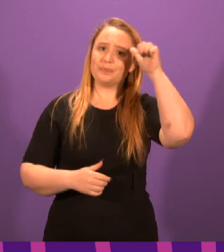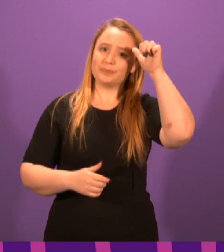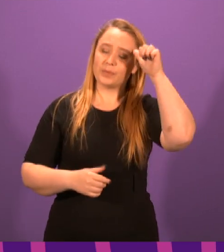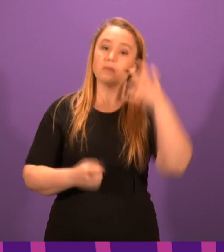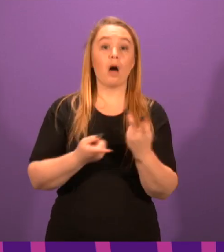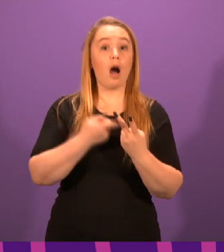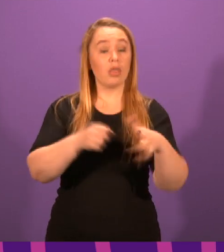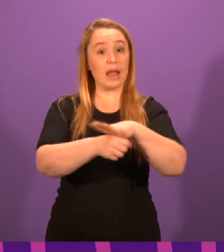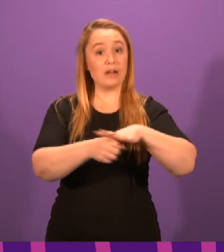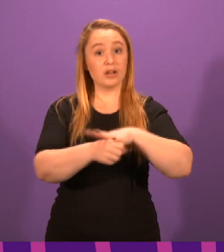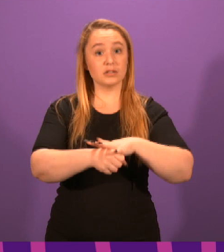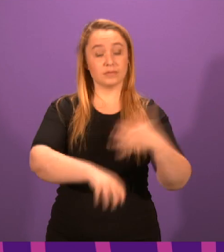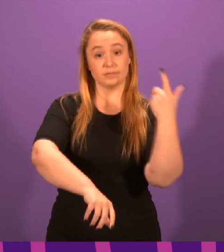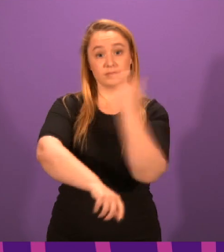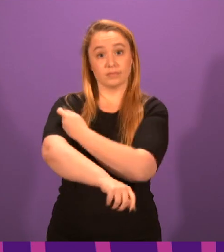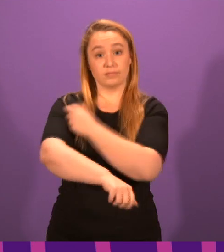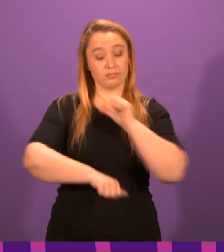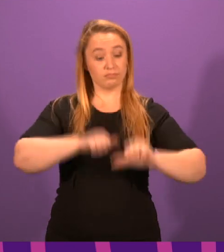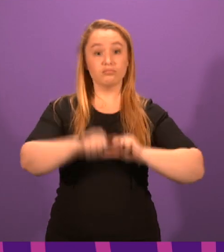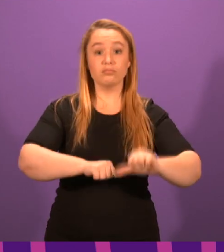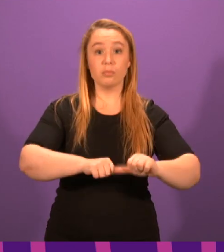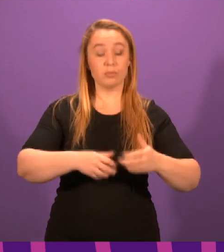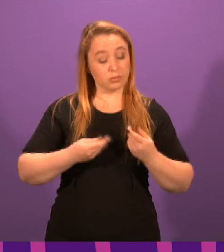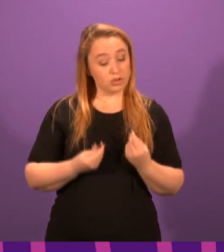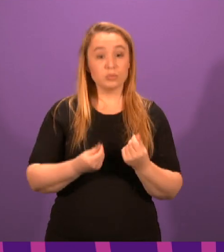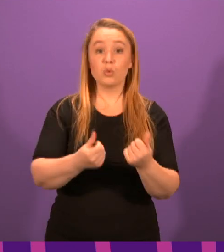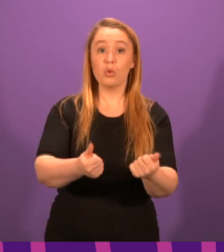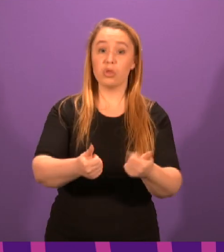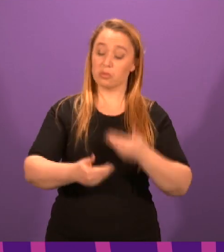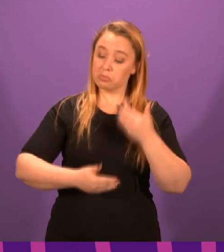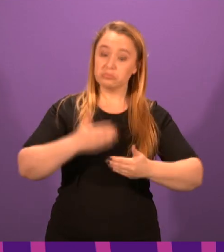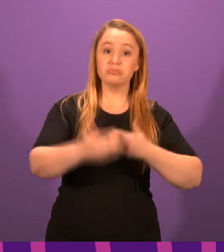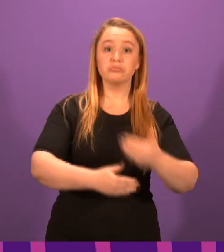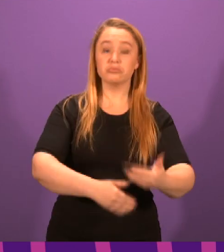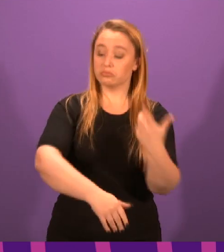the country, the vaccination programme has worked relatively smoothly. I have received almost